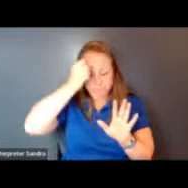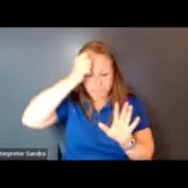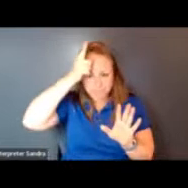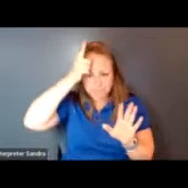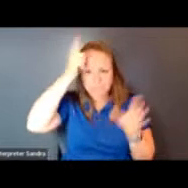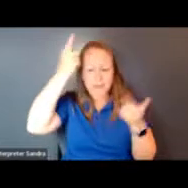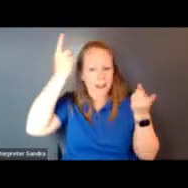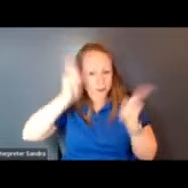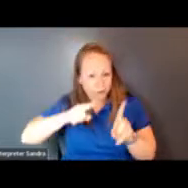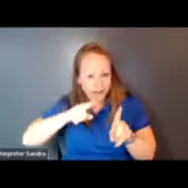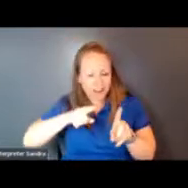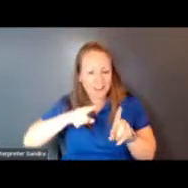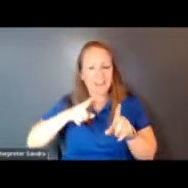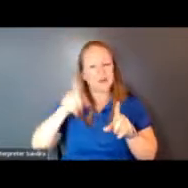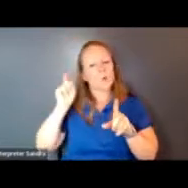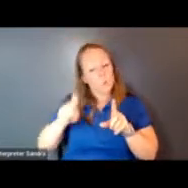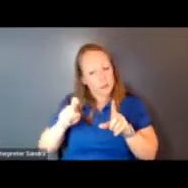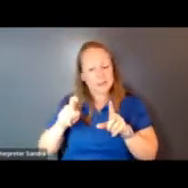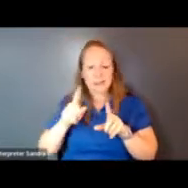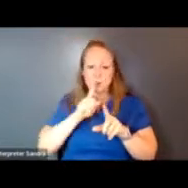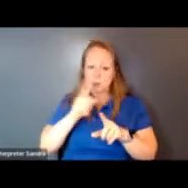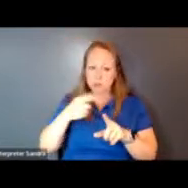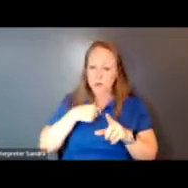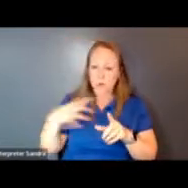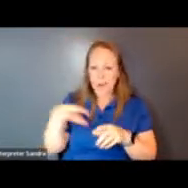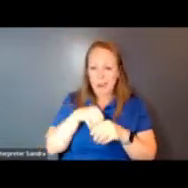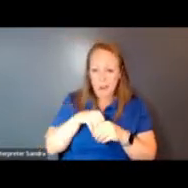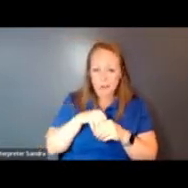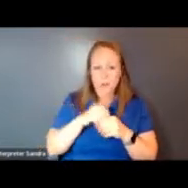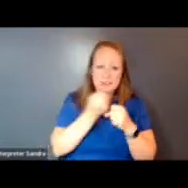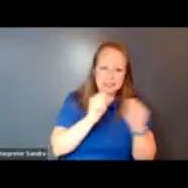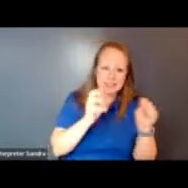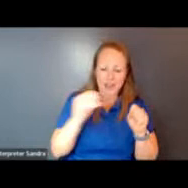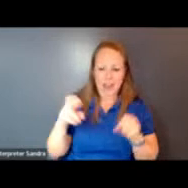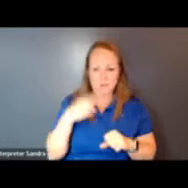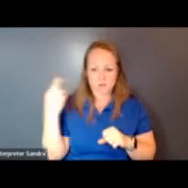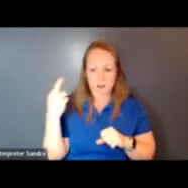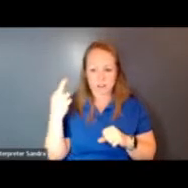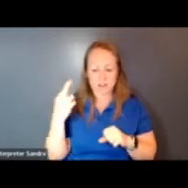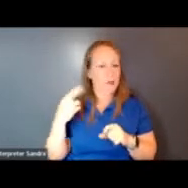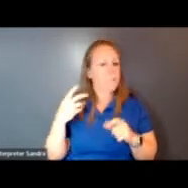have to account for safety and risk, but not to the point of the I&A people are reducing choice and control and hindering